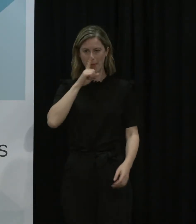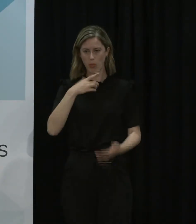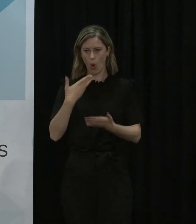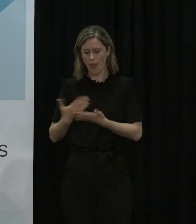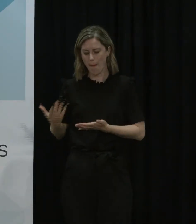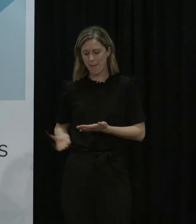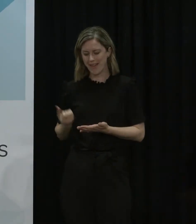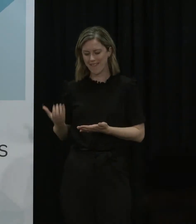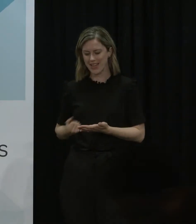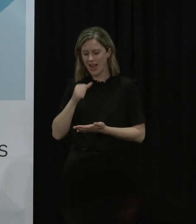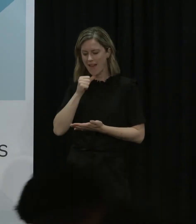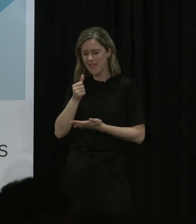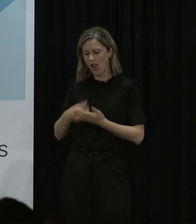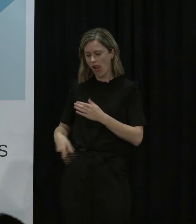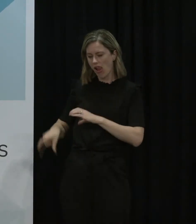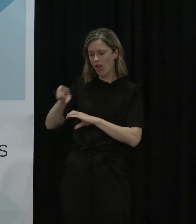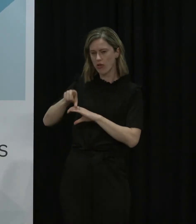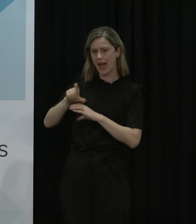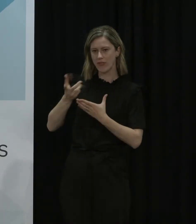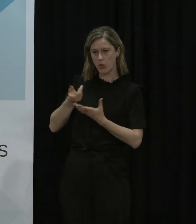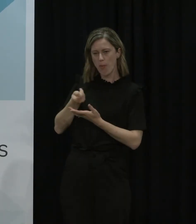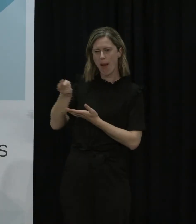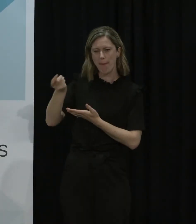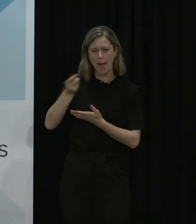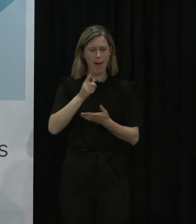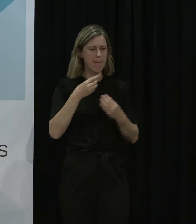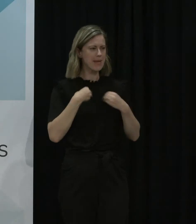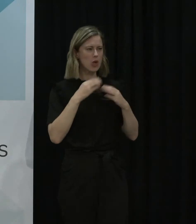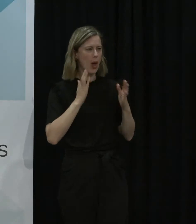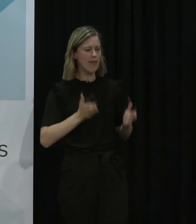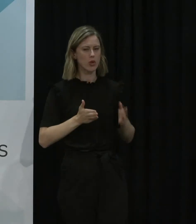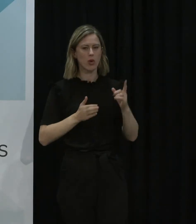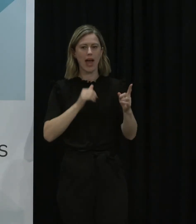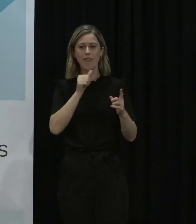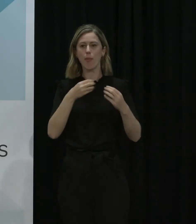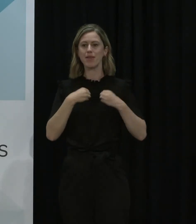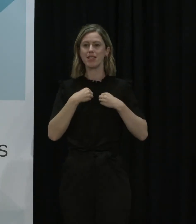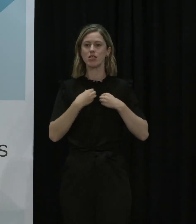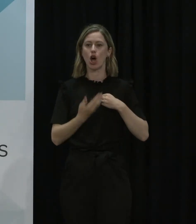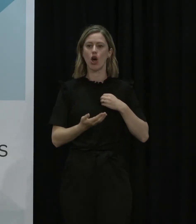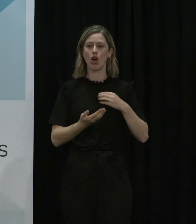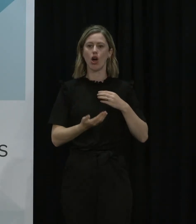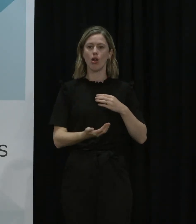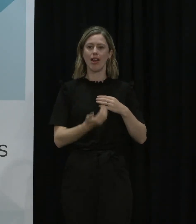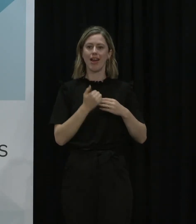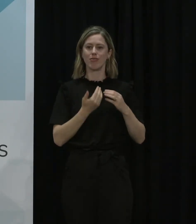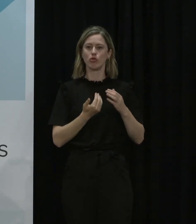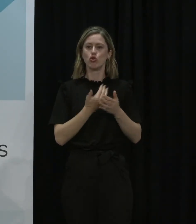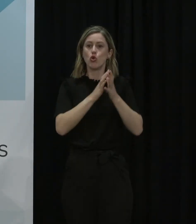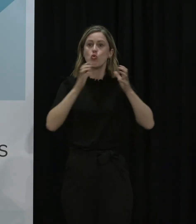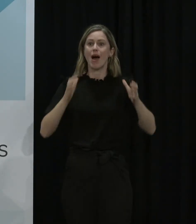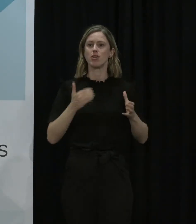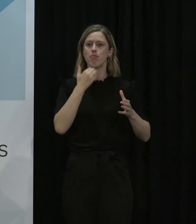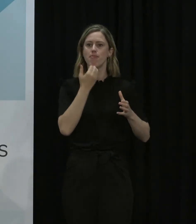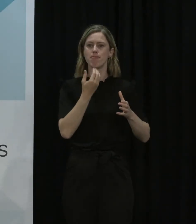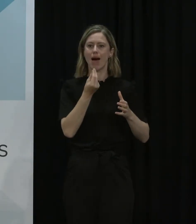It is not fair to claw back from businesses. Well, when businesses are